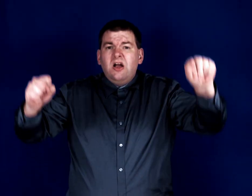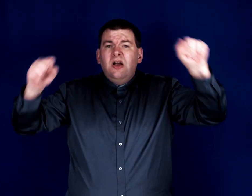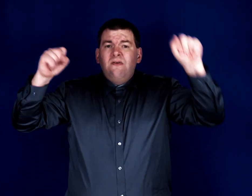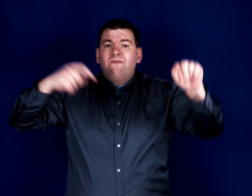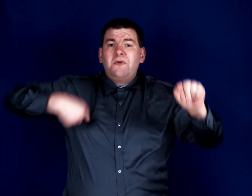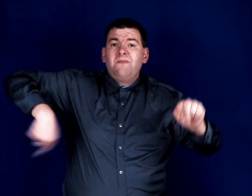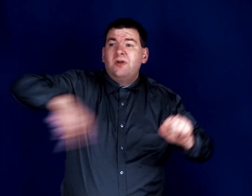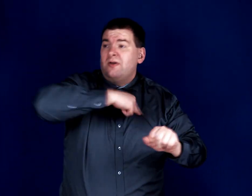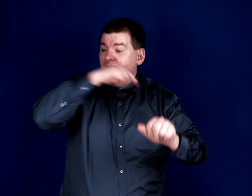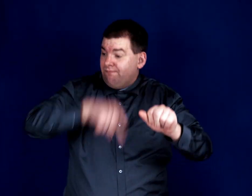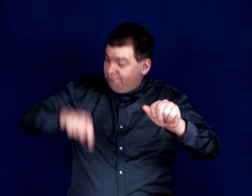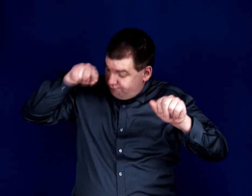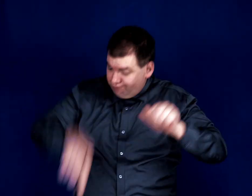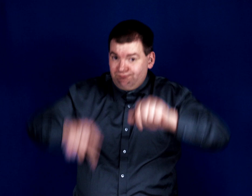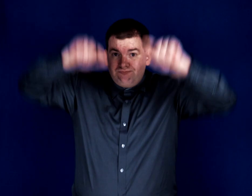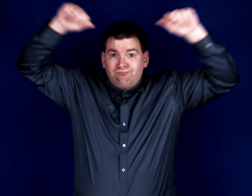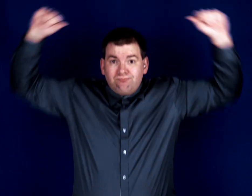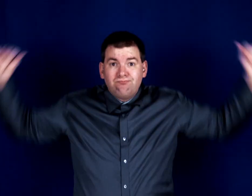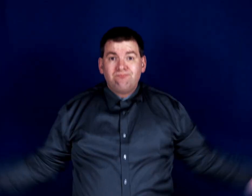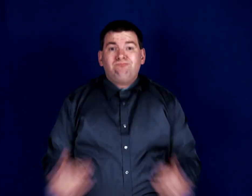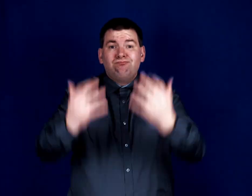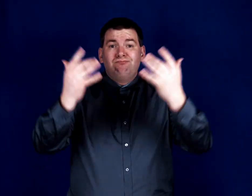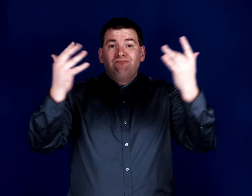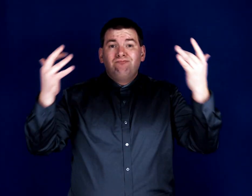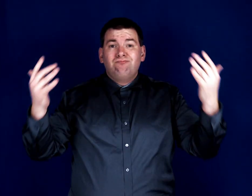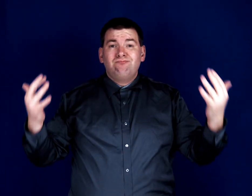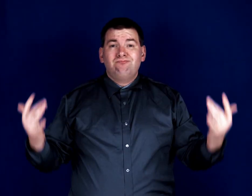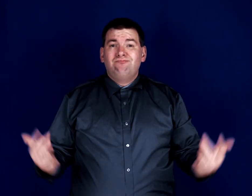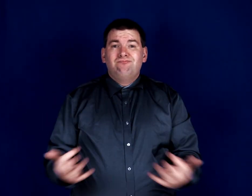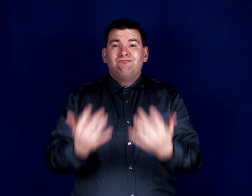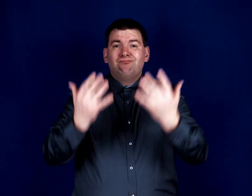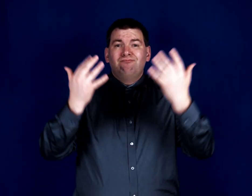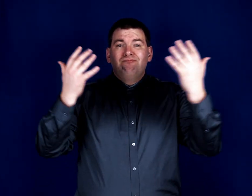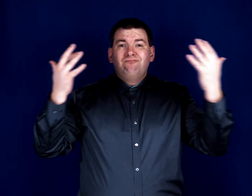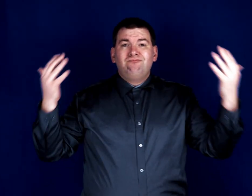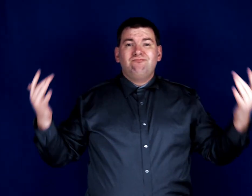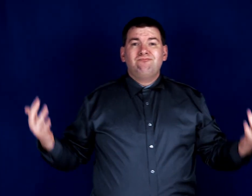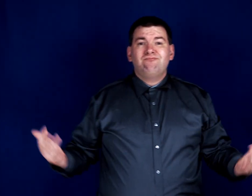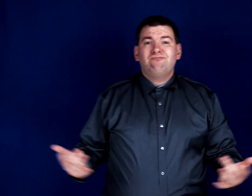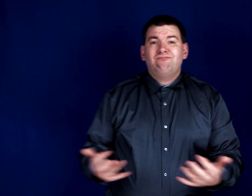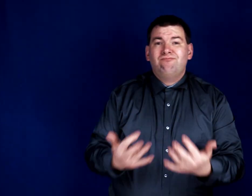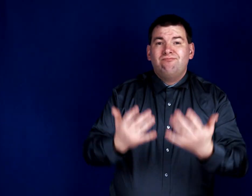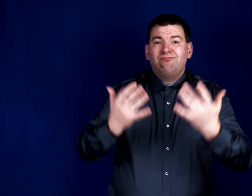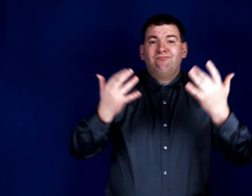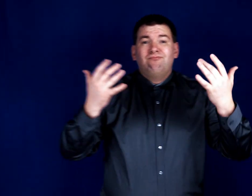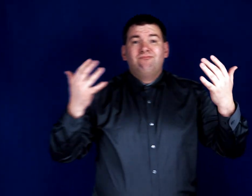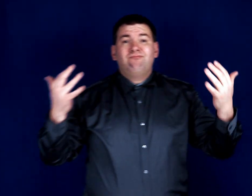saved us from the fall.